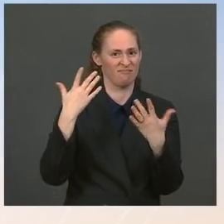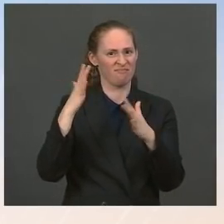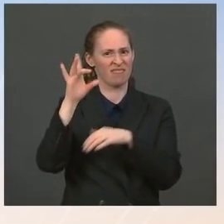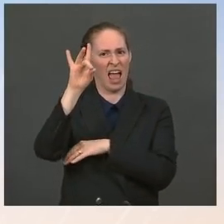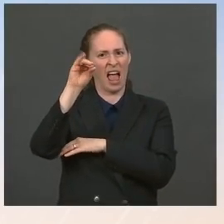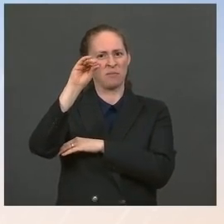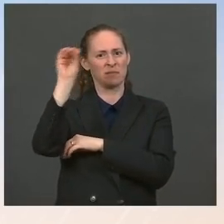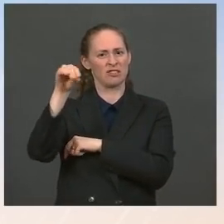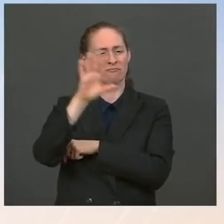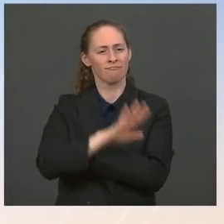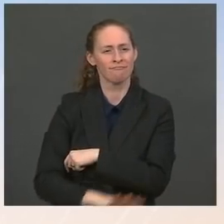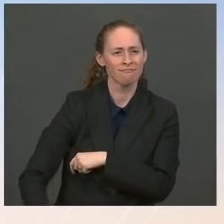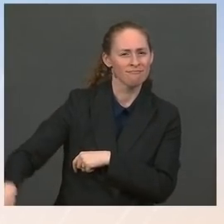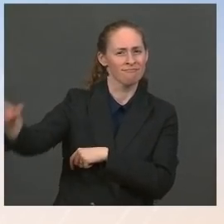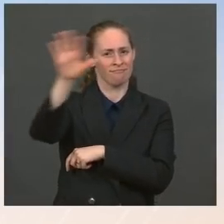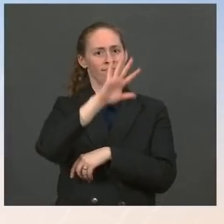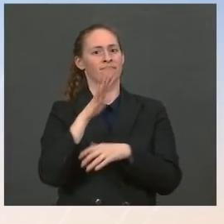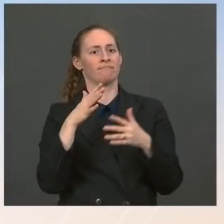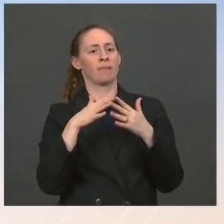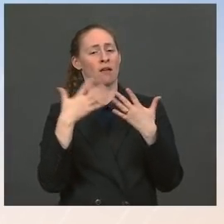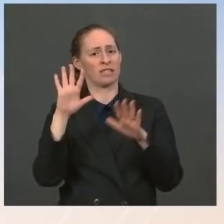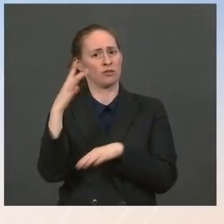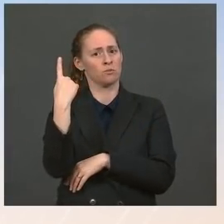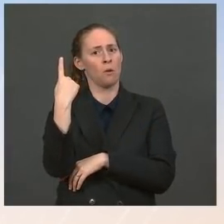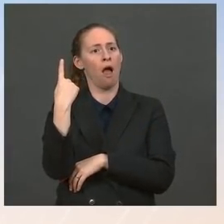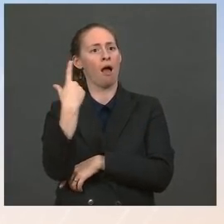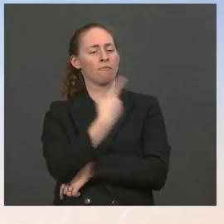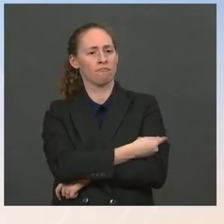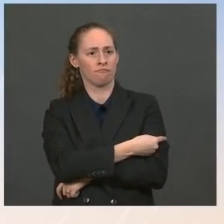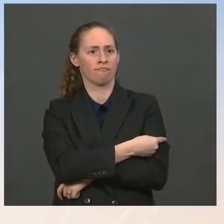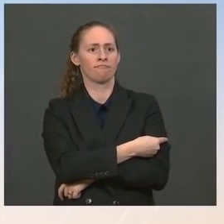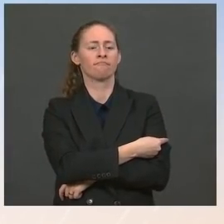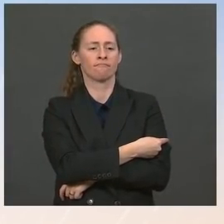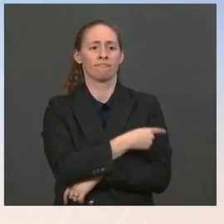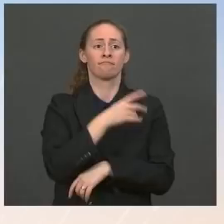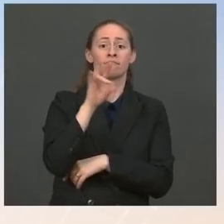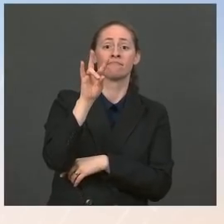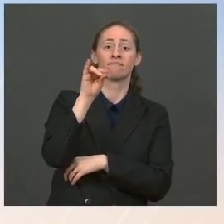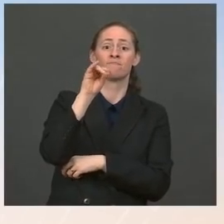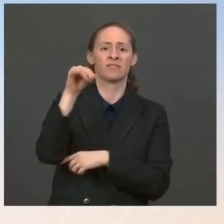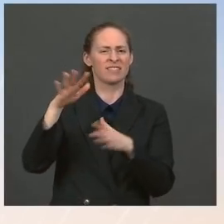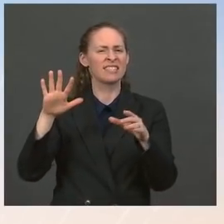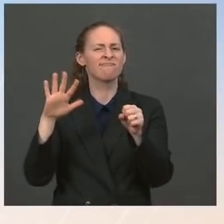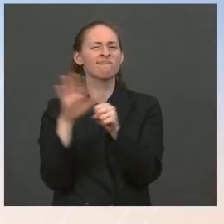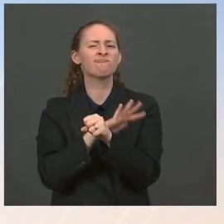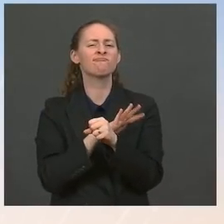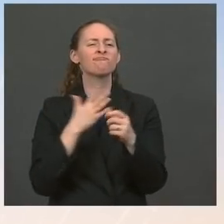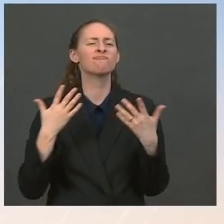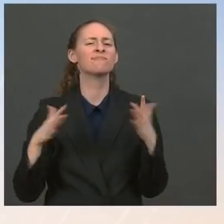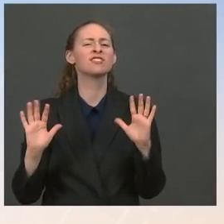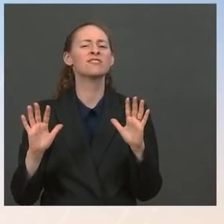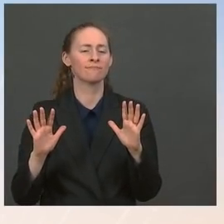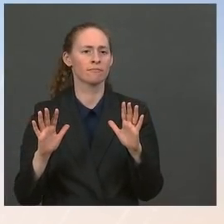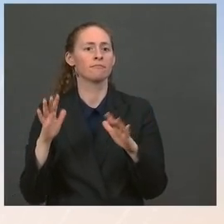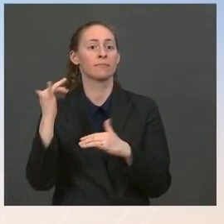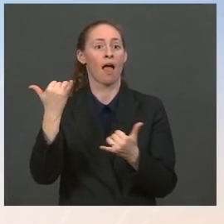have at least one shot; 70 percent of Americans are fully vaccinated. Now we've opened it up for the ages 5 to 11,